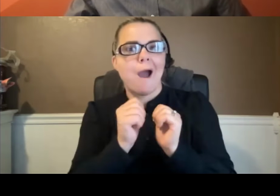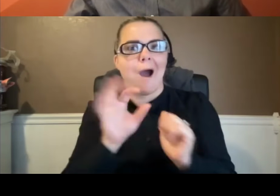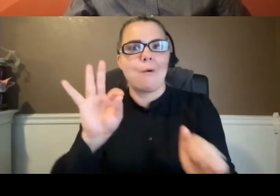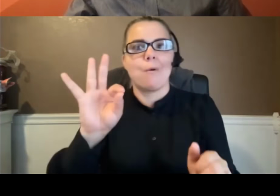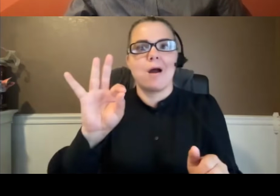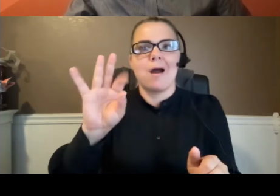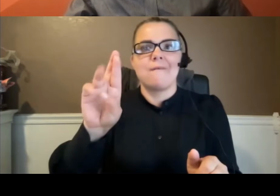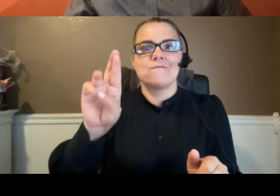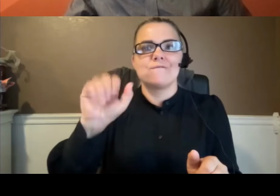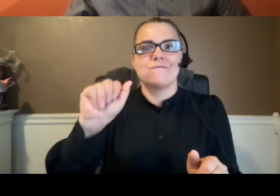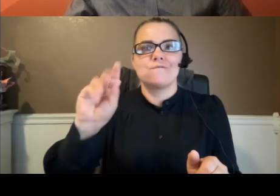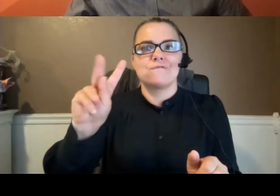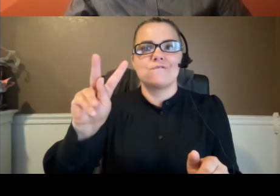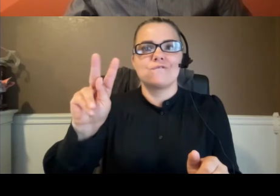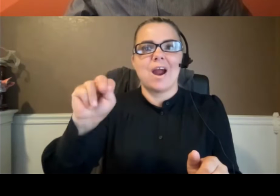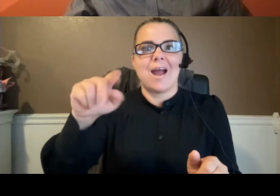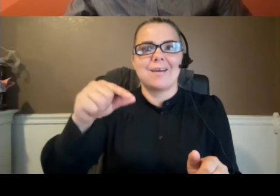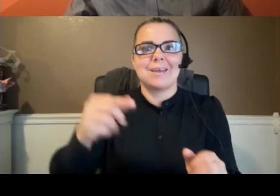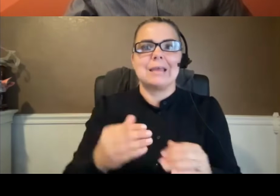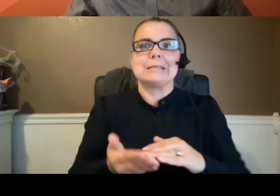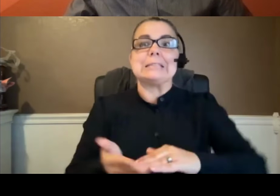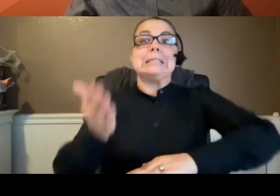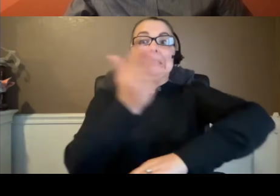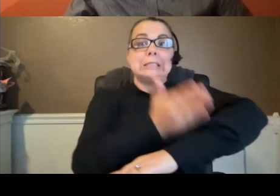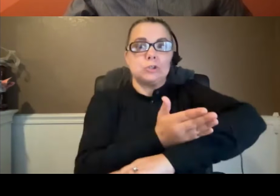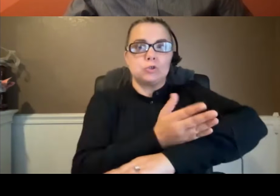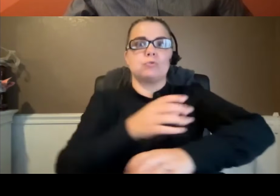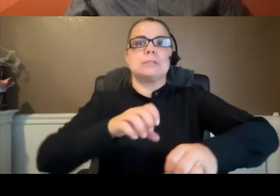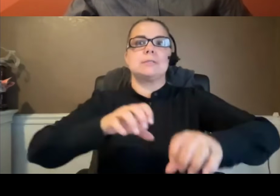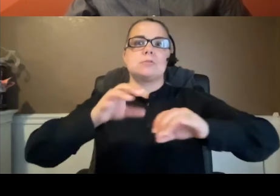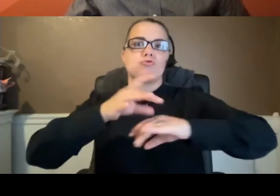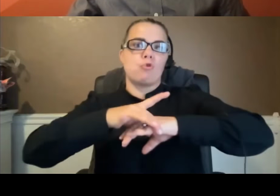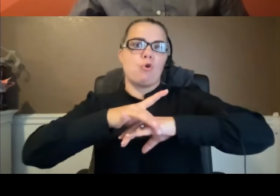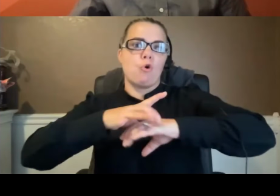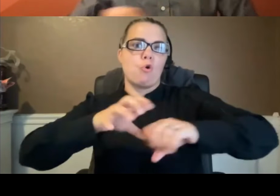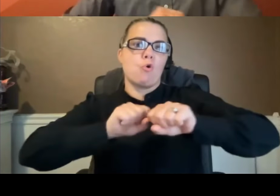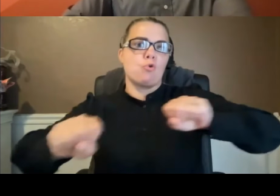in a certain area. So I'm going to play this so you can hear the example.